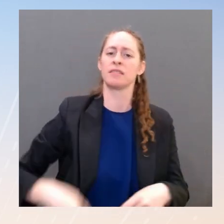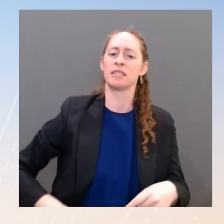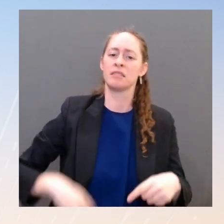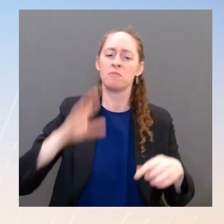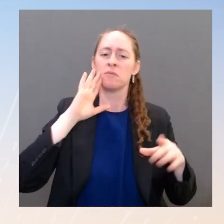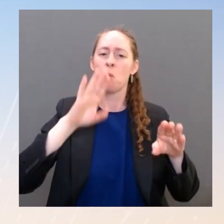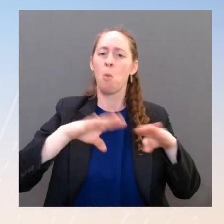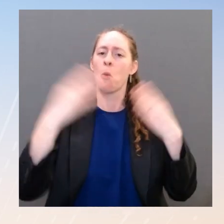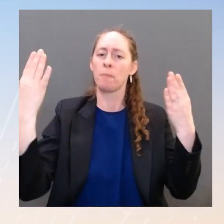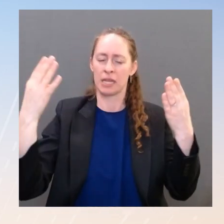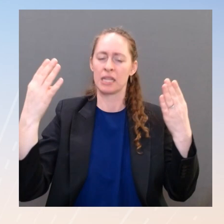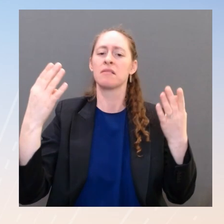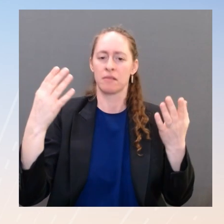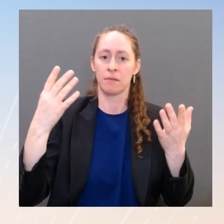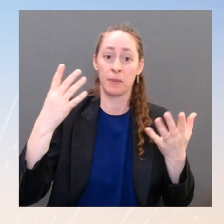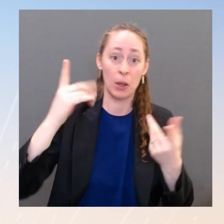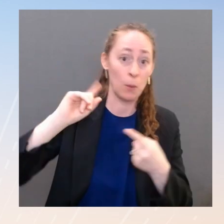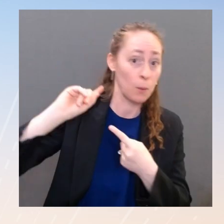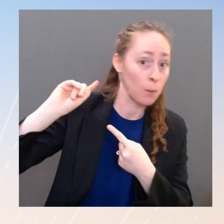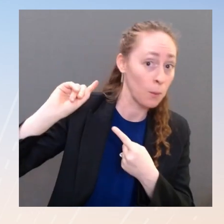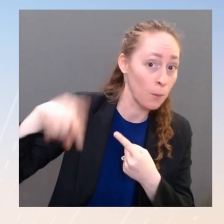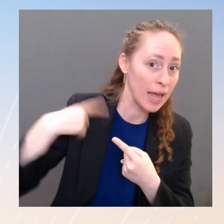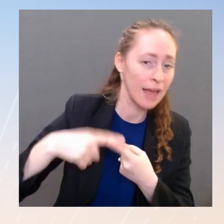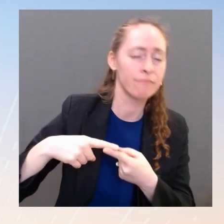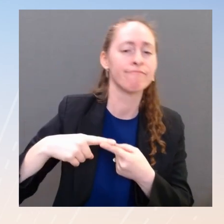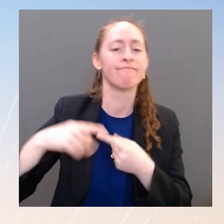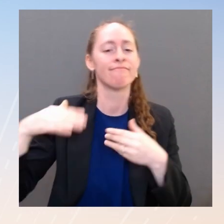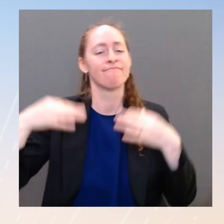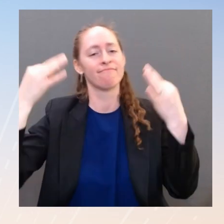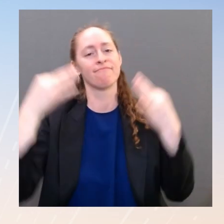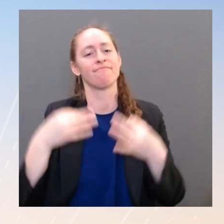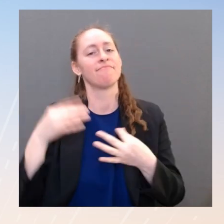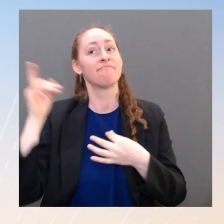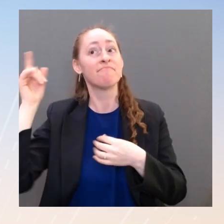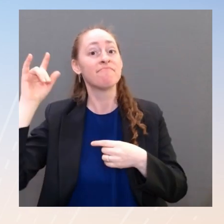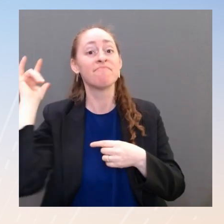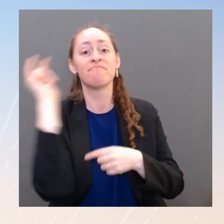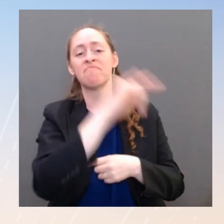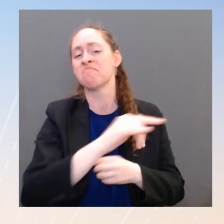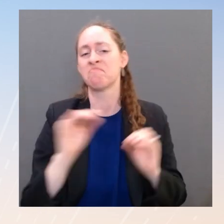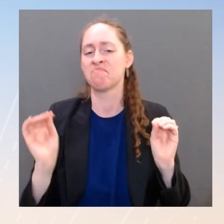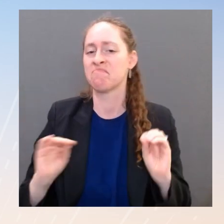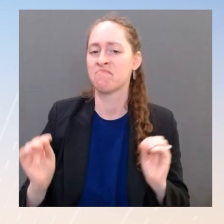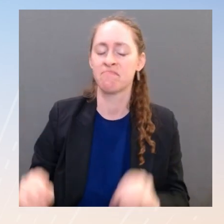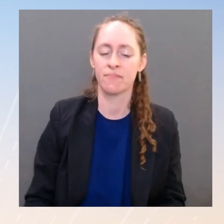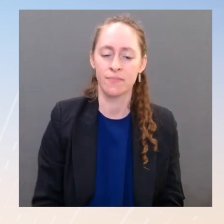In about a week -- in a week from today, Russia is expected to have its so-called Victory Day. What is the White House expecting President Putin